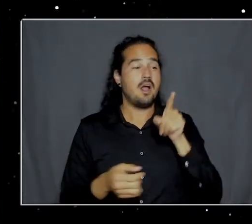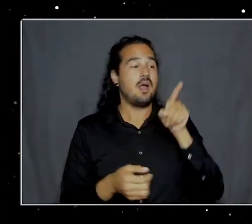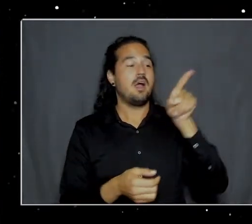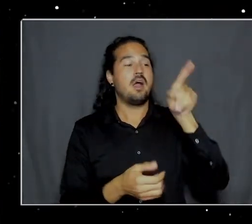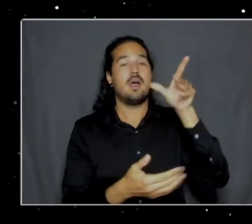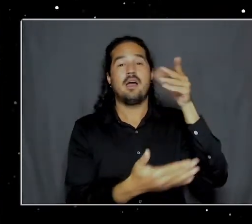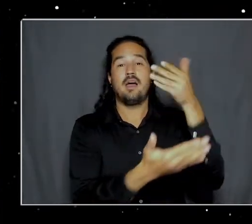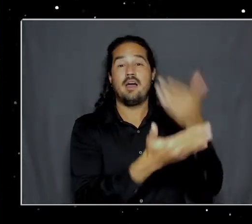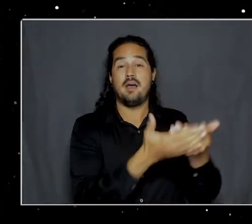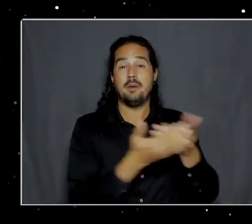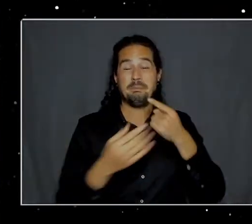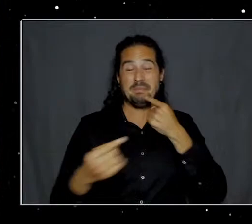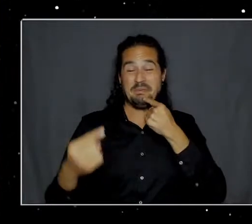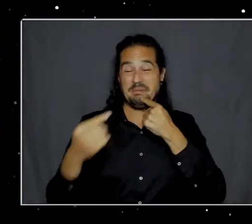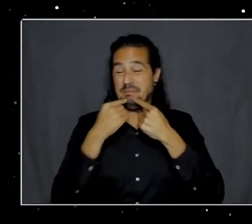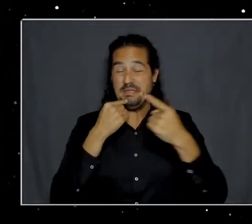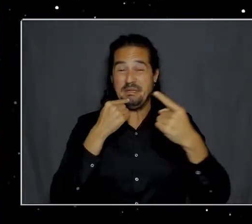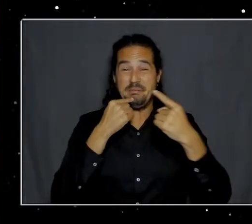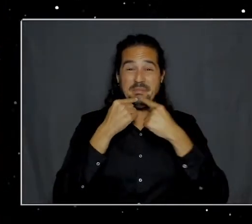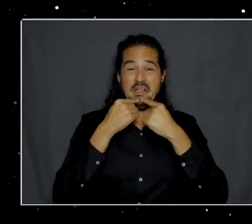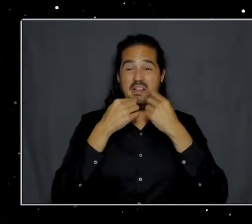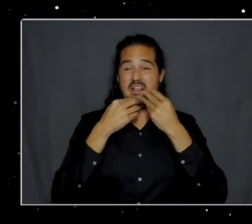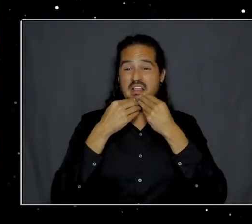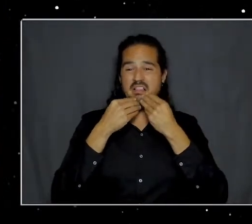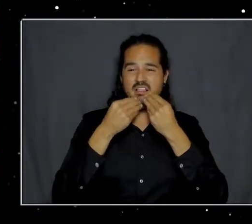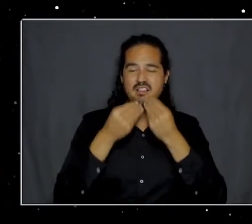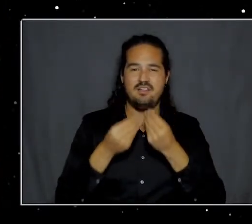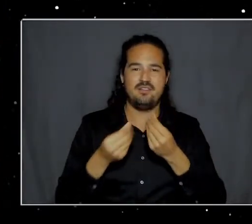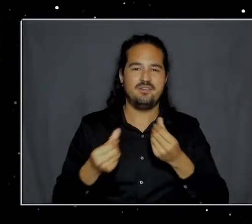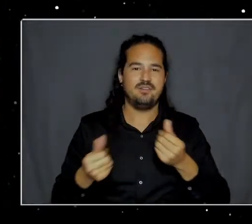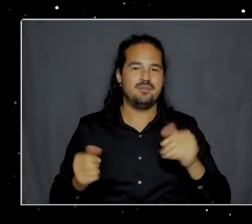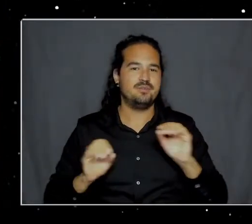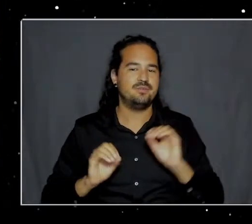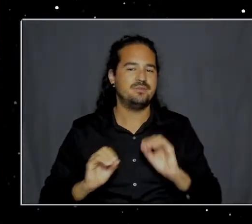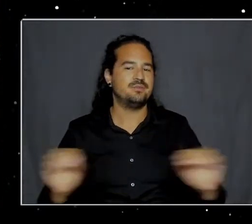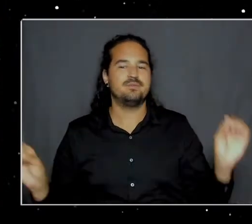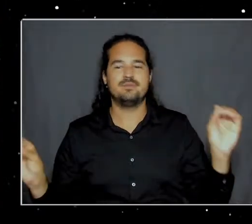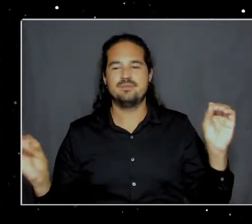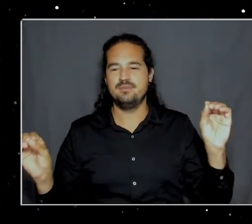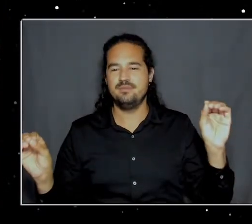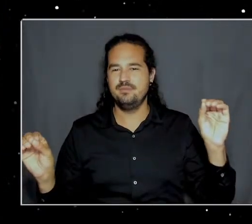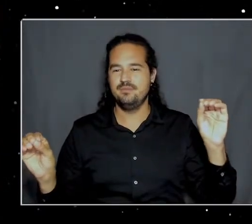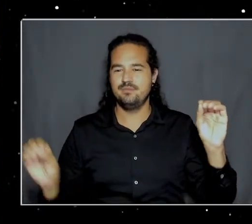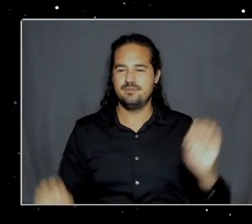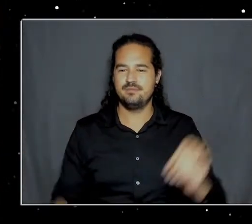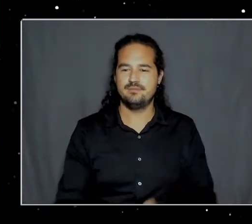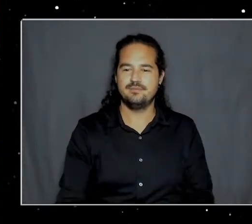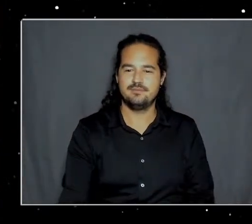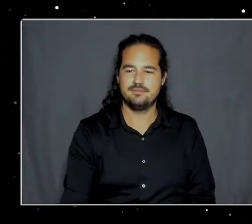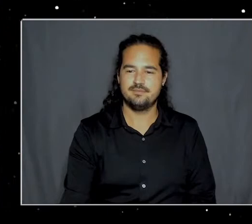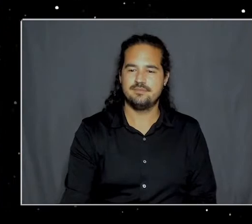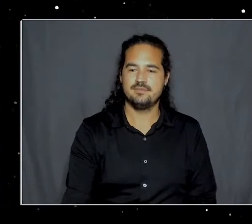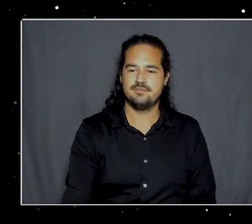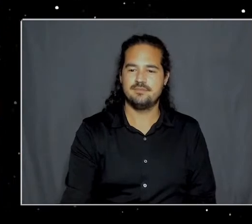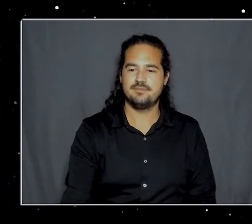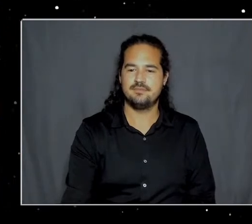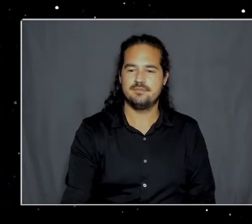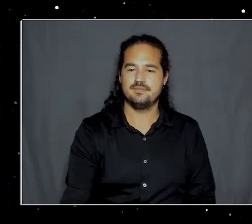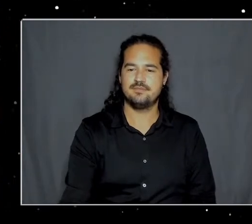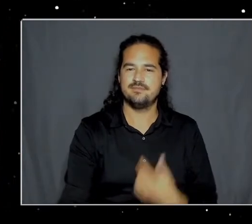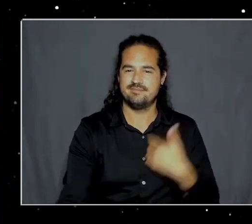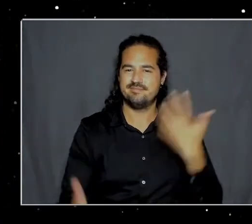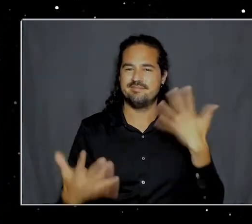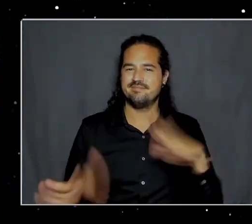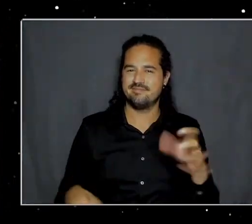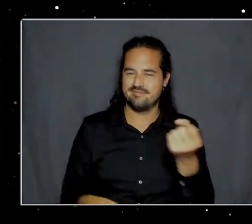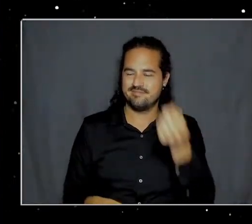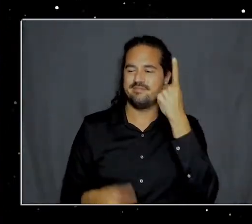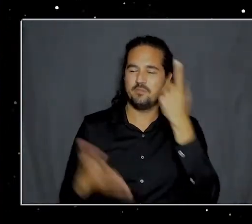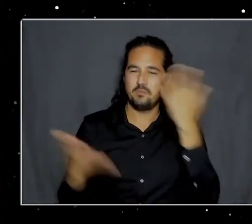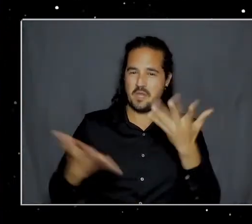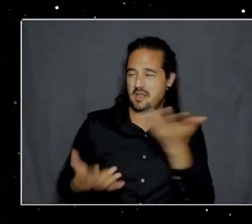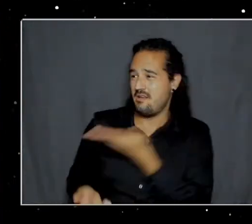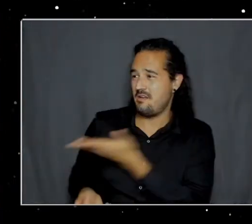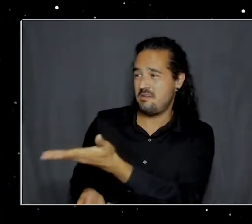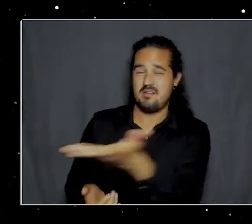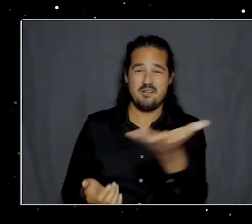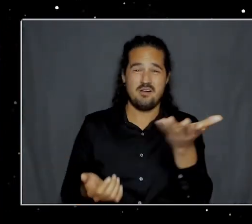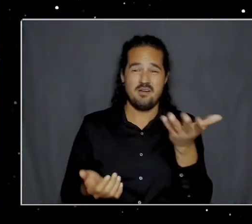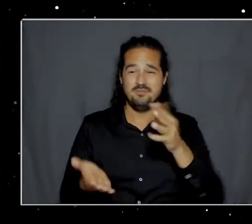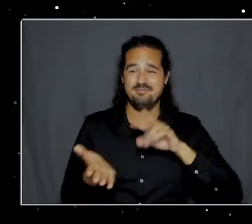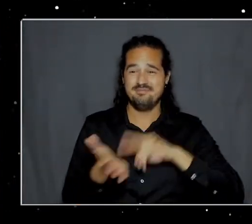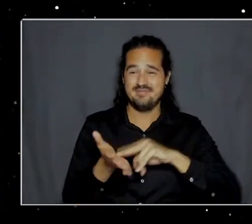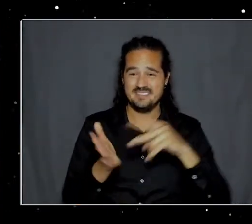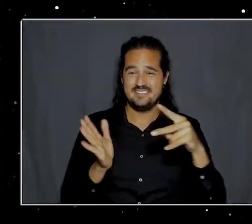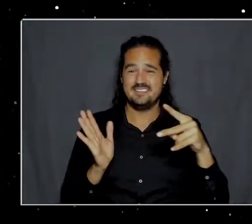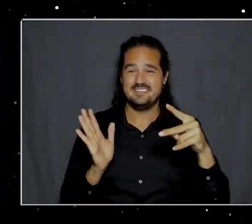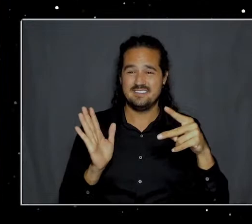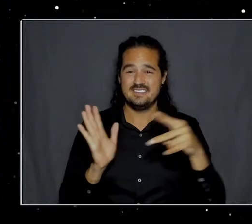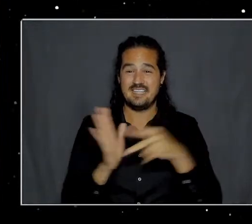'TIL NO MORE BITTERNESS REMAINS